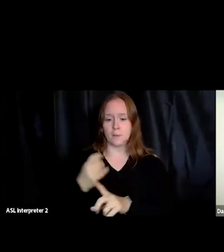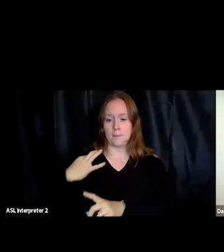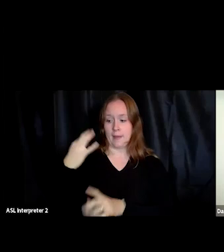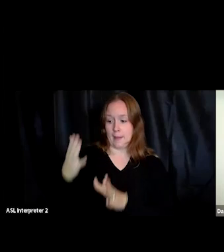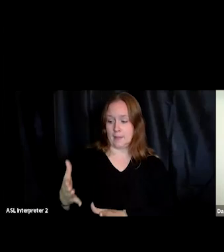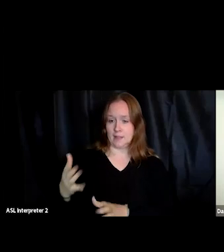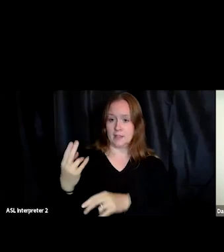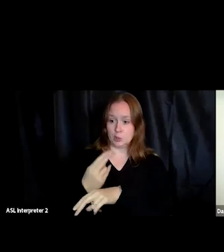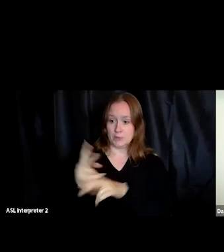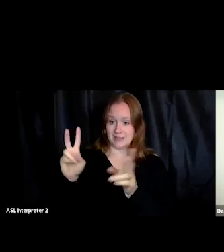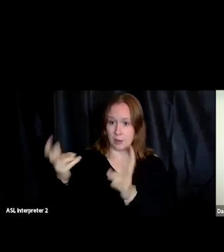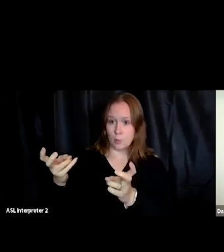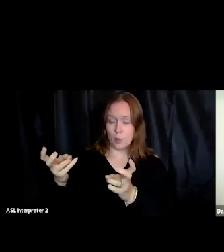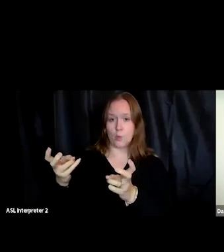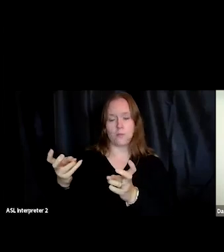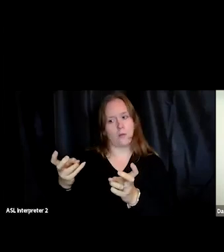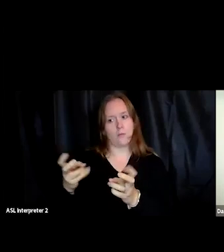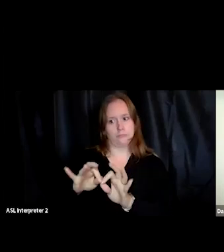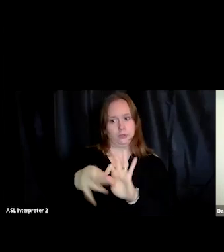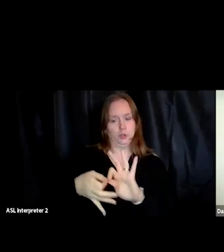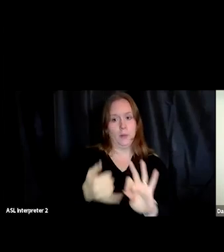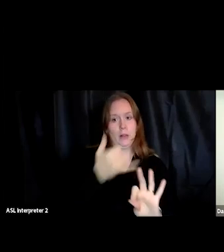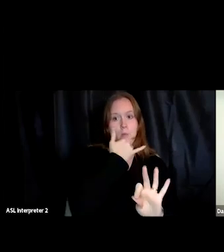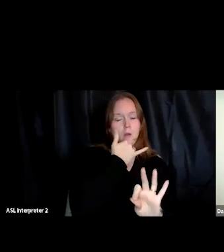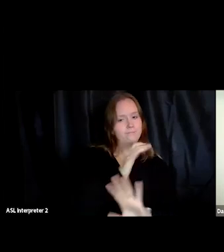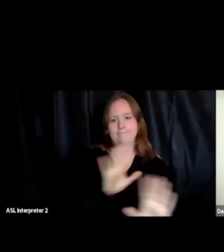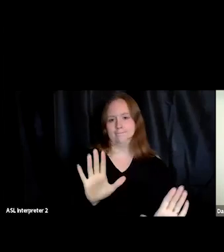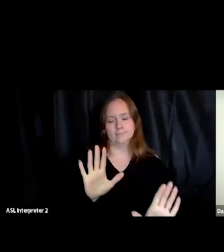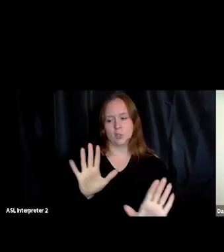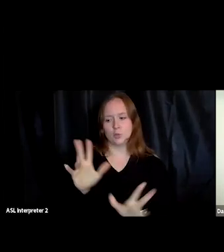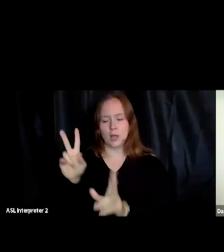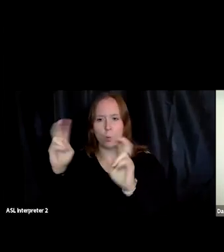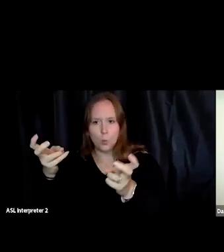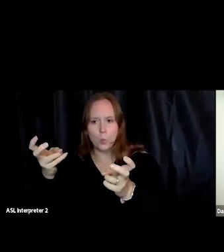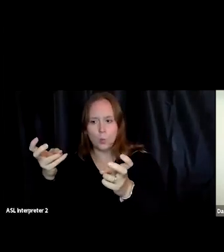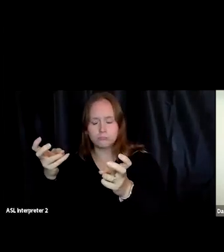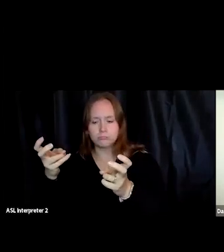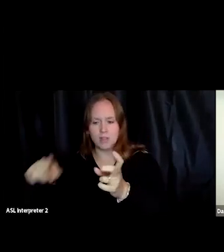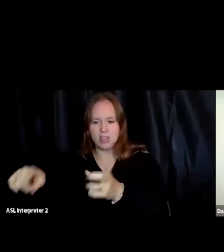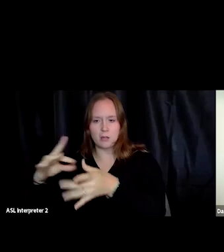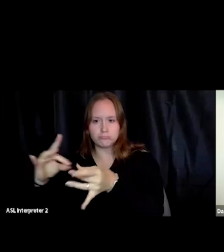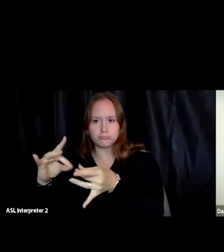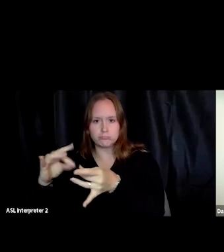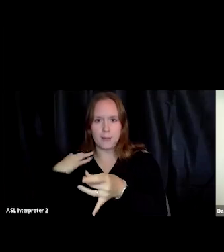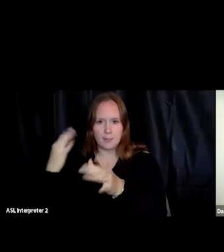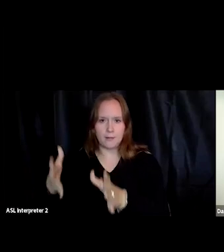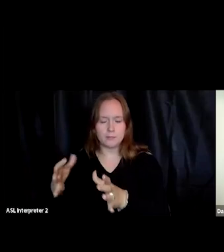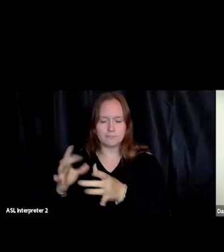it can't be interpreted that we've taken information and interpreted the way that we want it to. The reader knows that those words